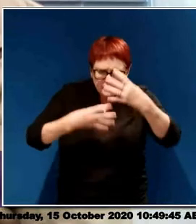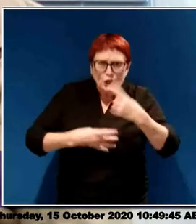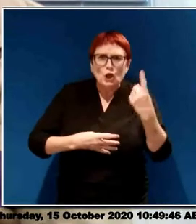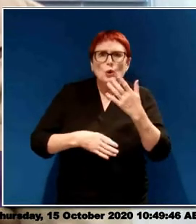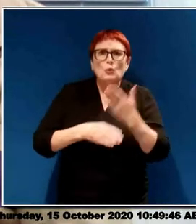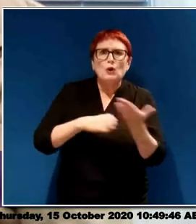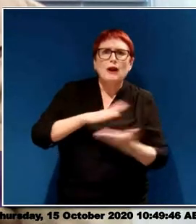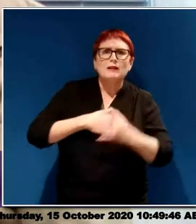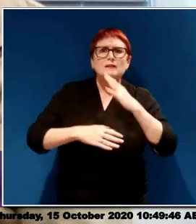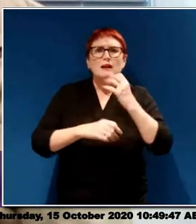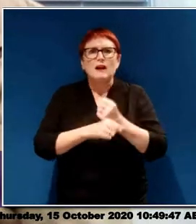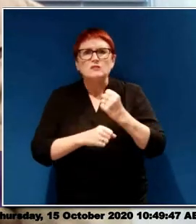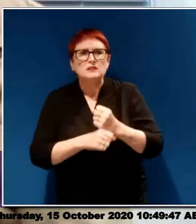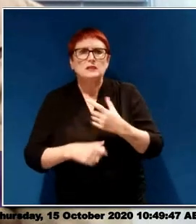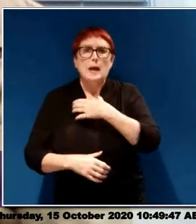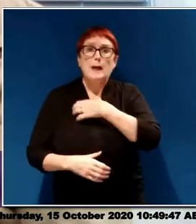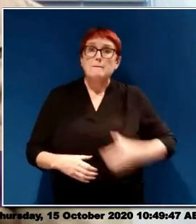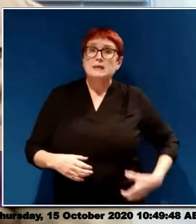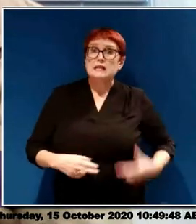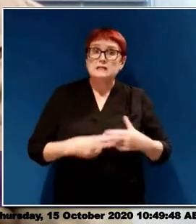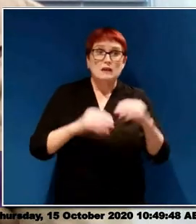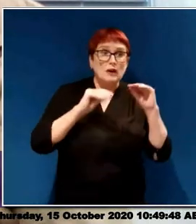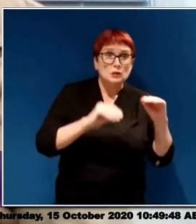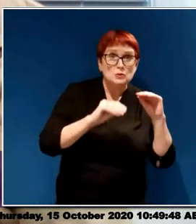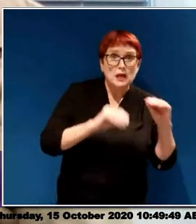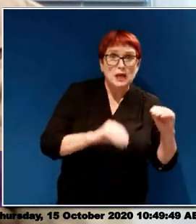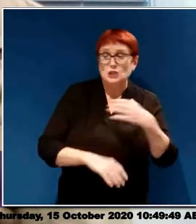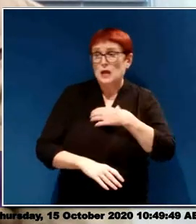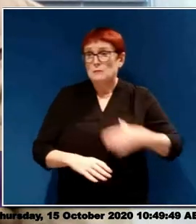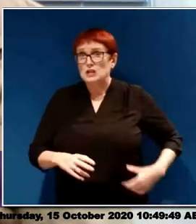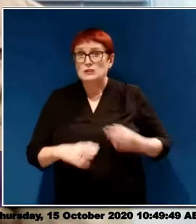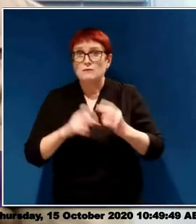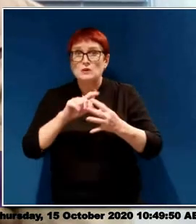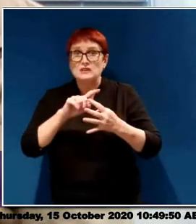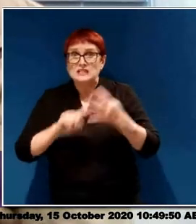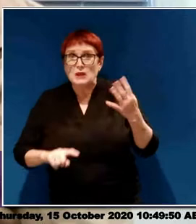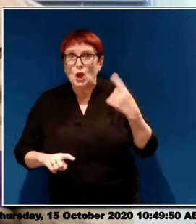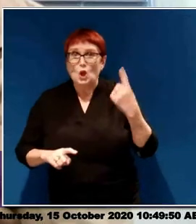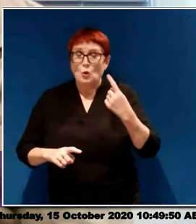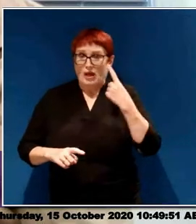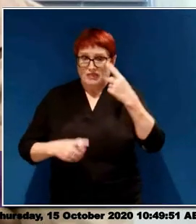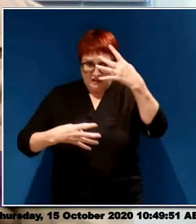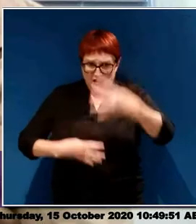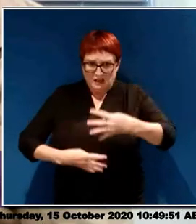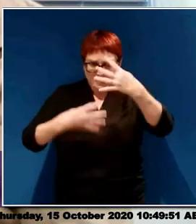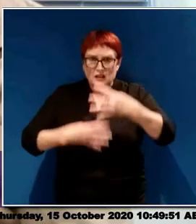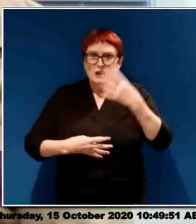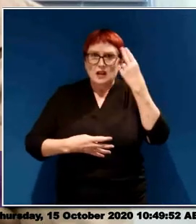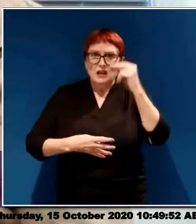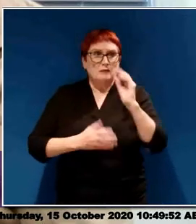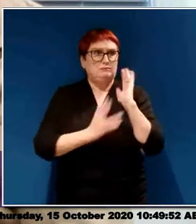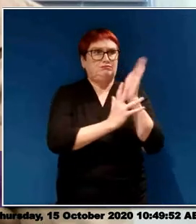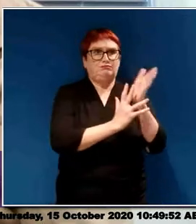Disabilities, just whatever I could think of, and all our local politicians,